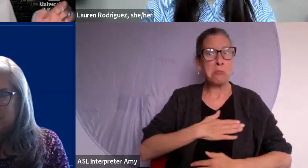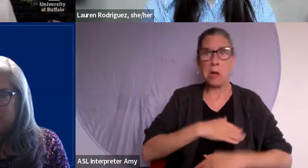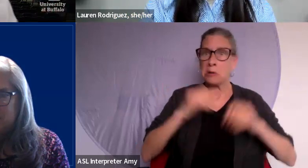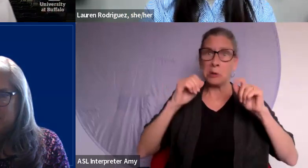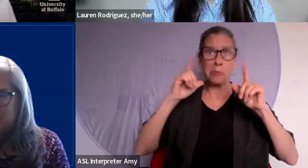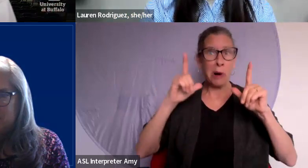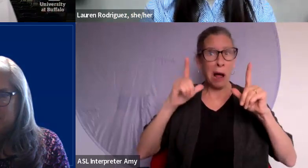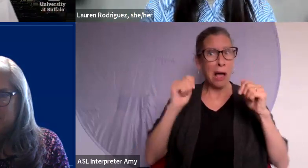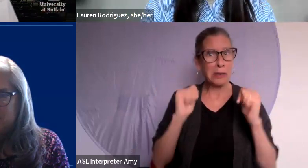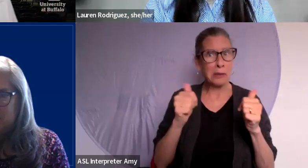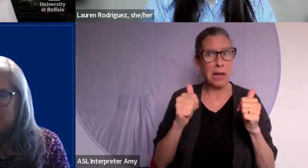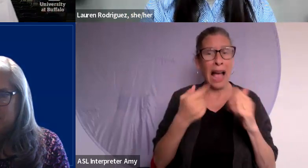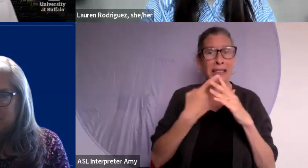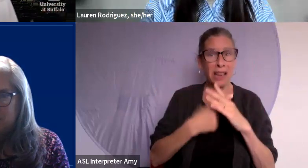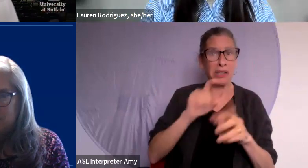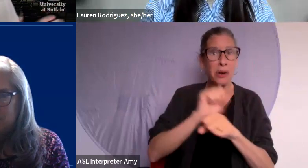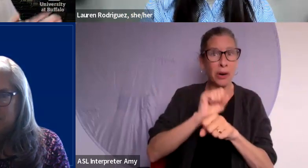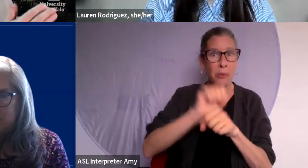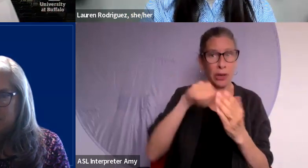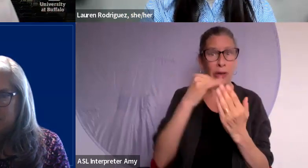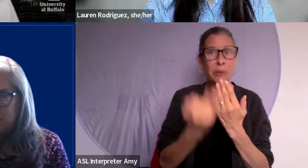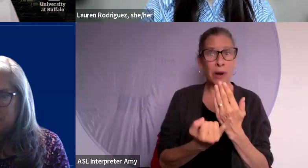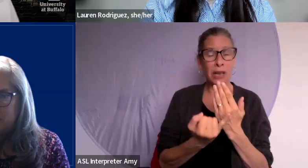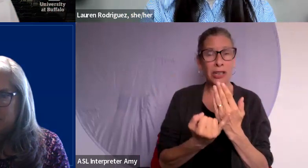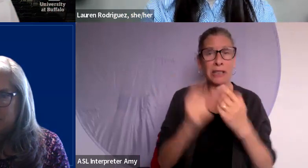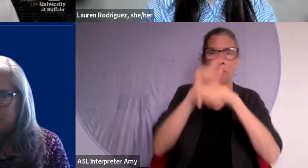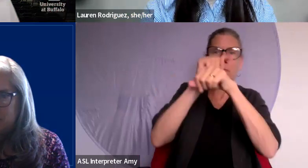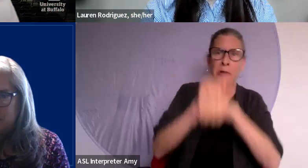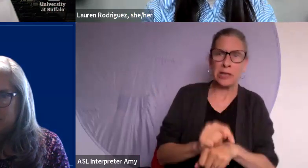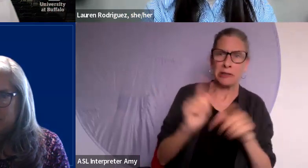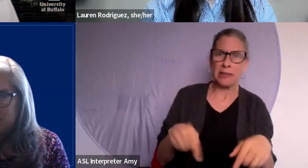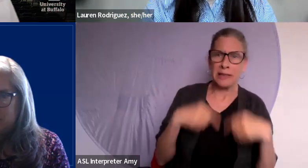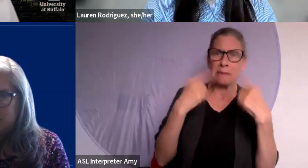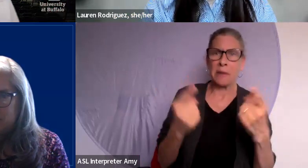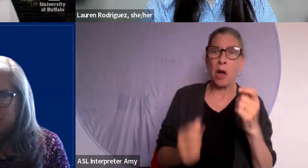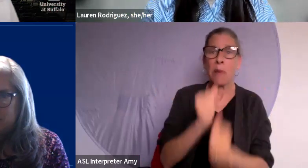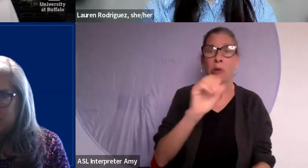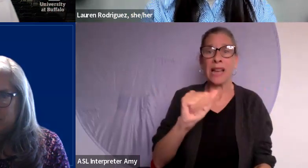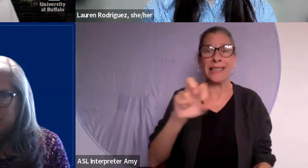started working on this project. Traditionally, most ACR are a